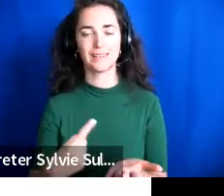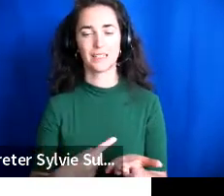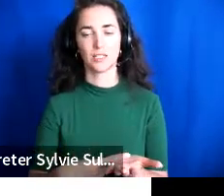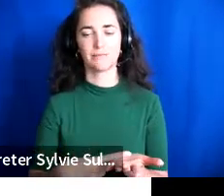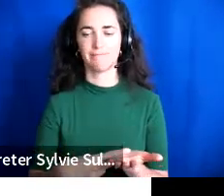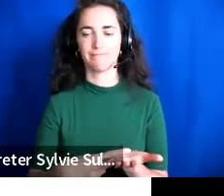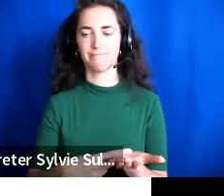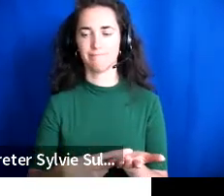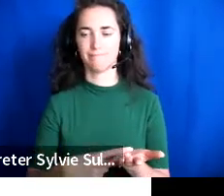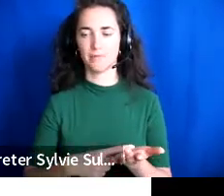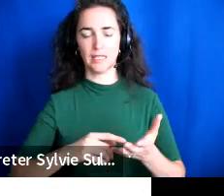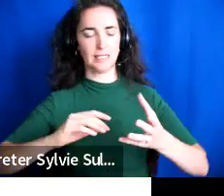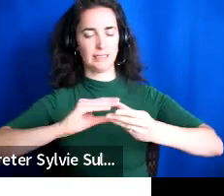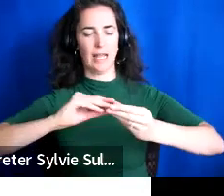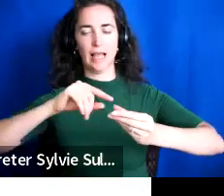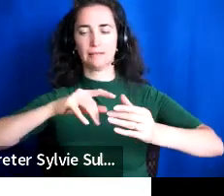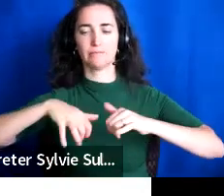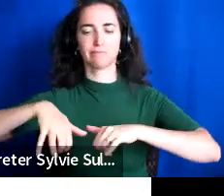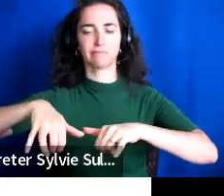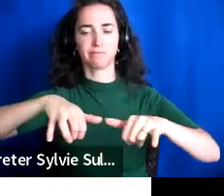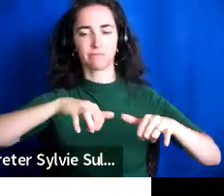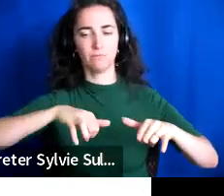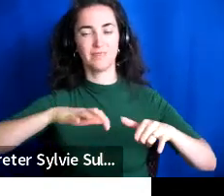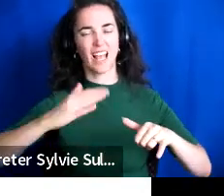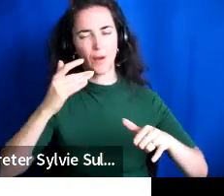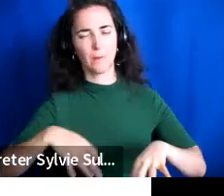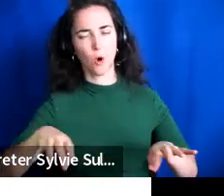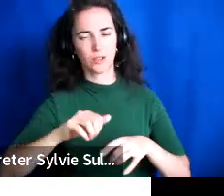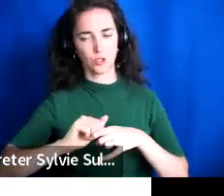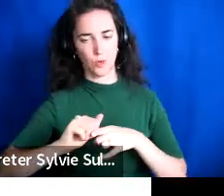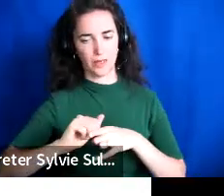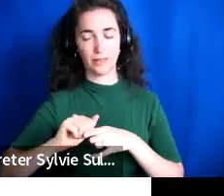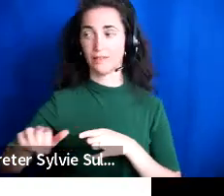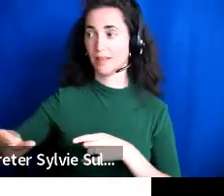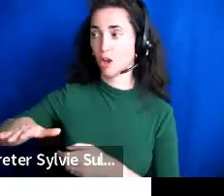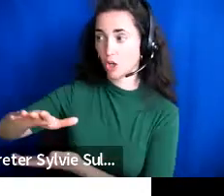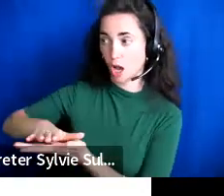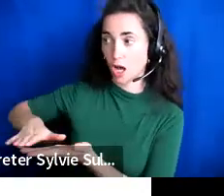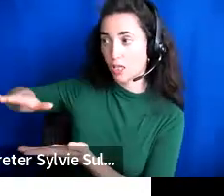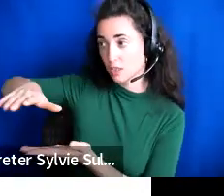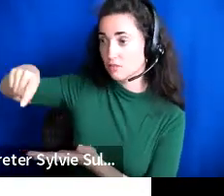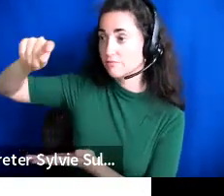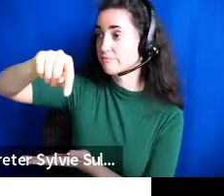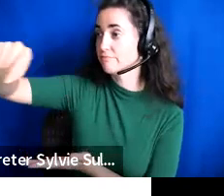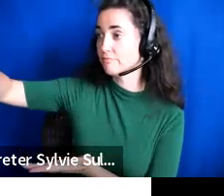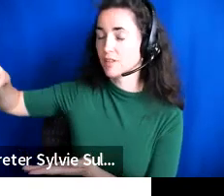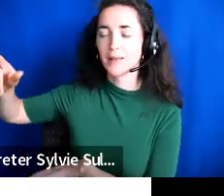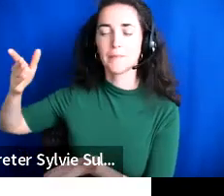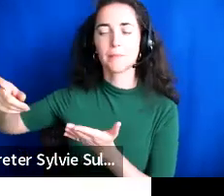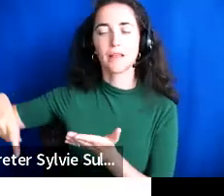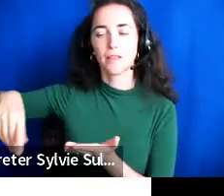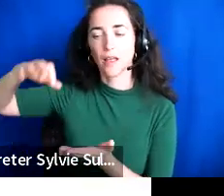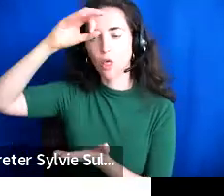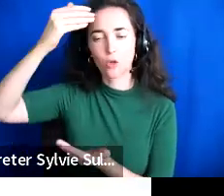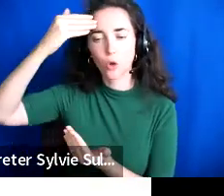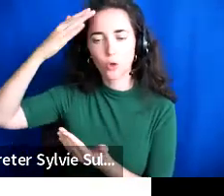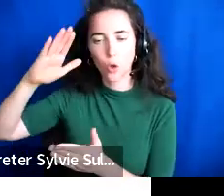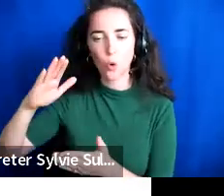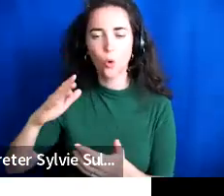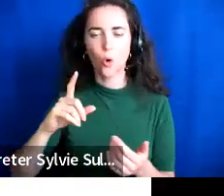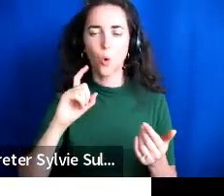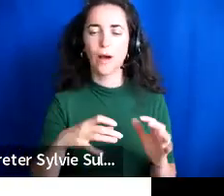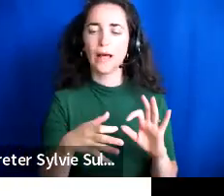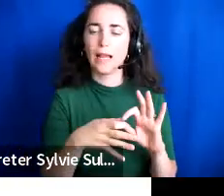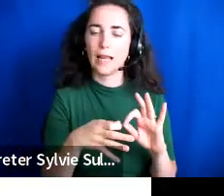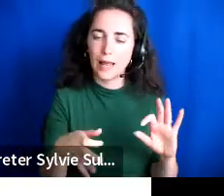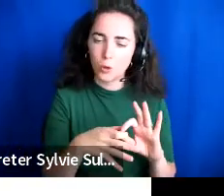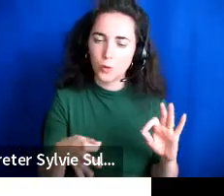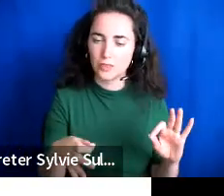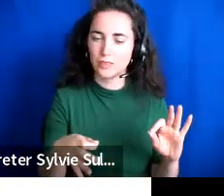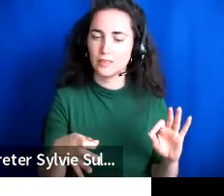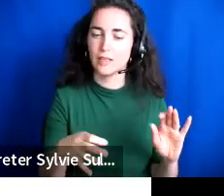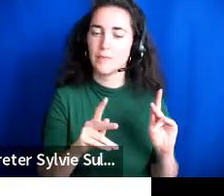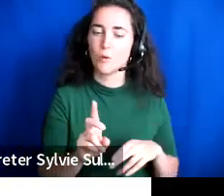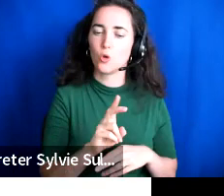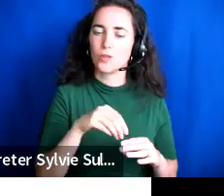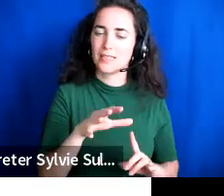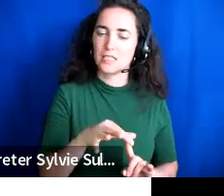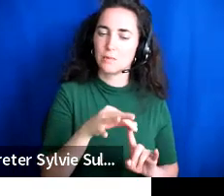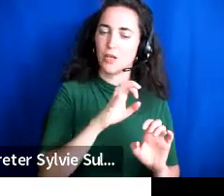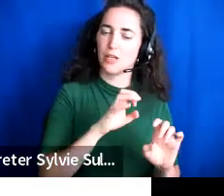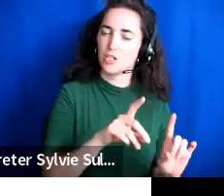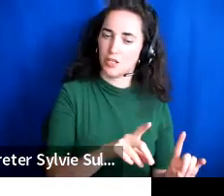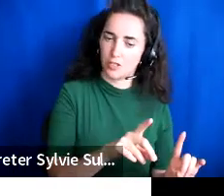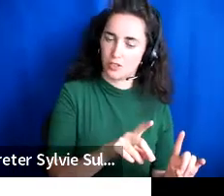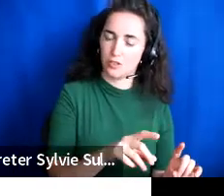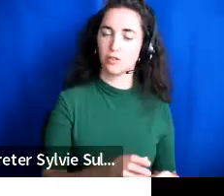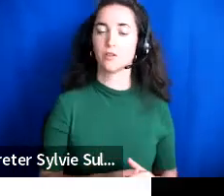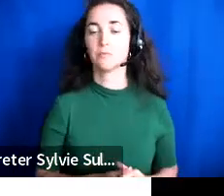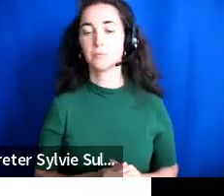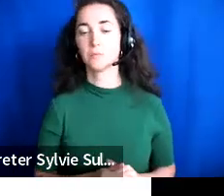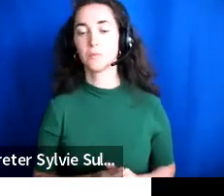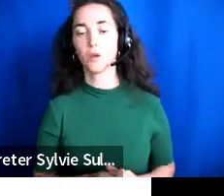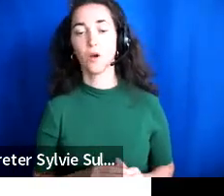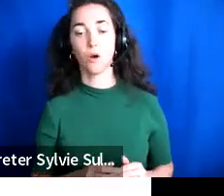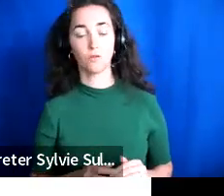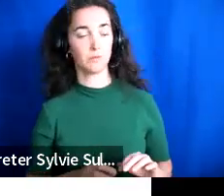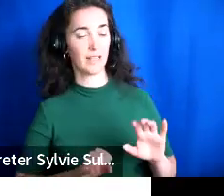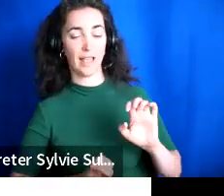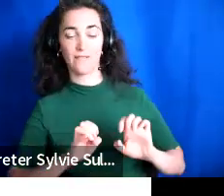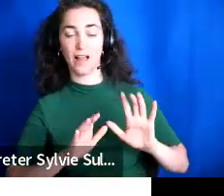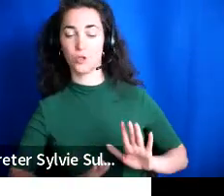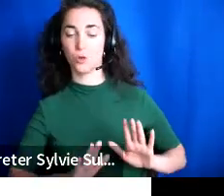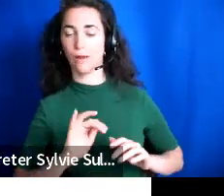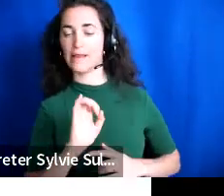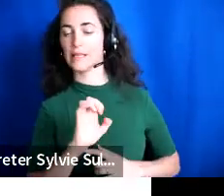The training becomes even more important in college environments. They may not be familiar with the language that special educators may be using, or the then maybe using the Ip evaluators.